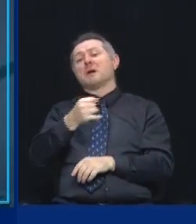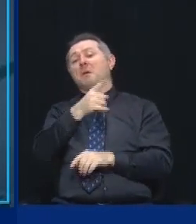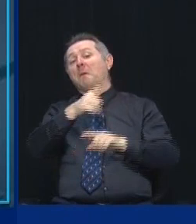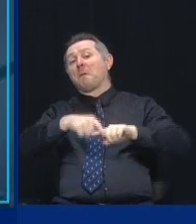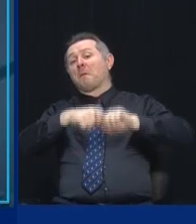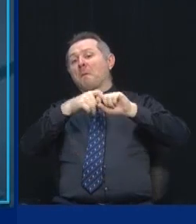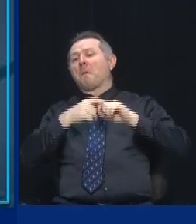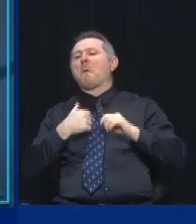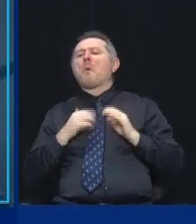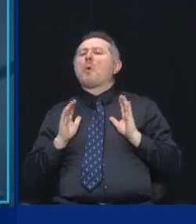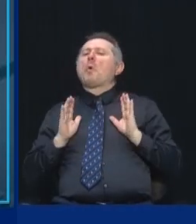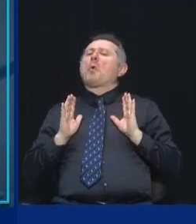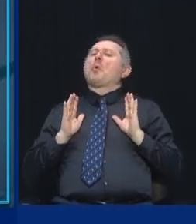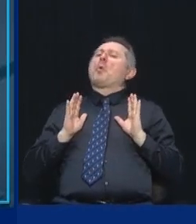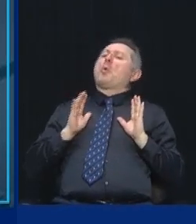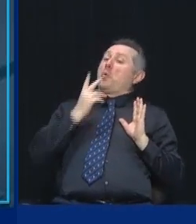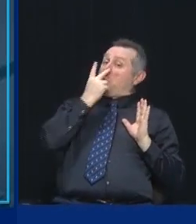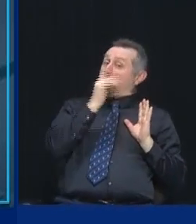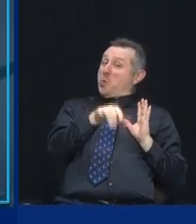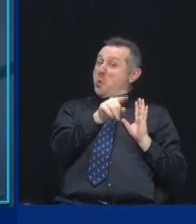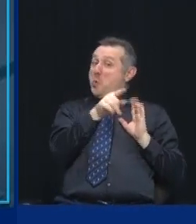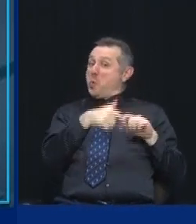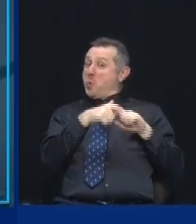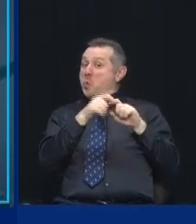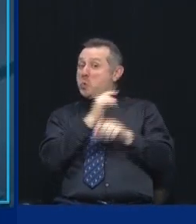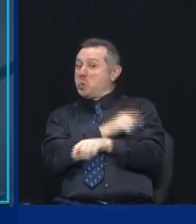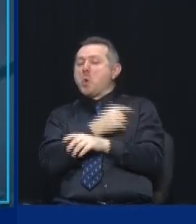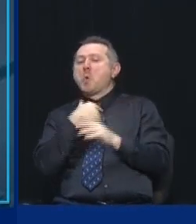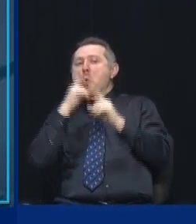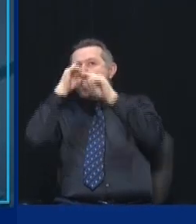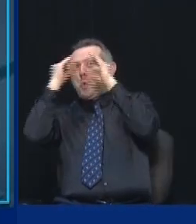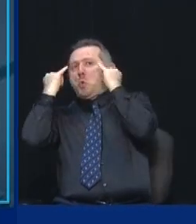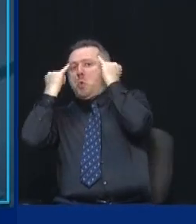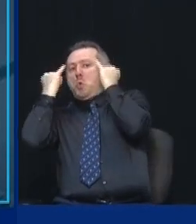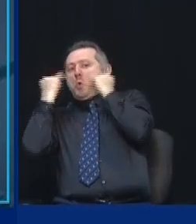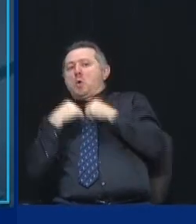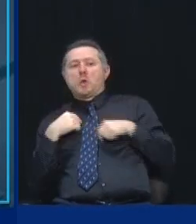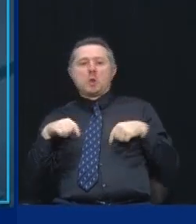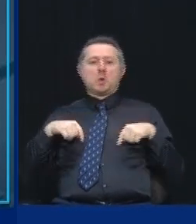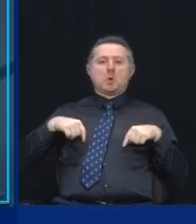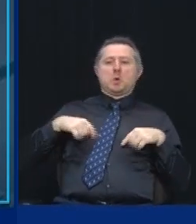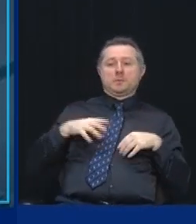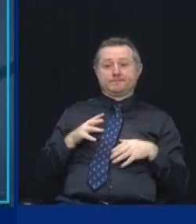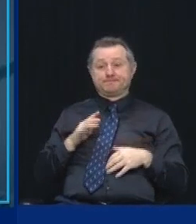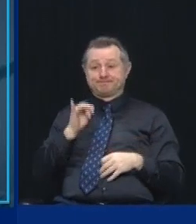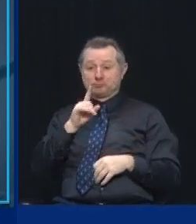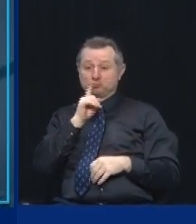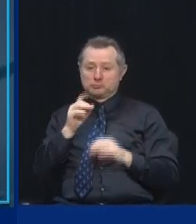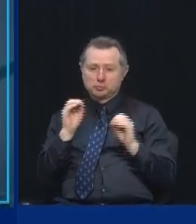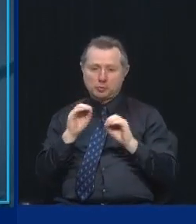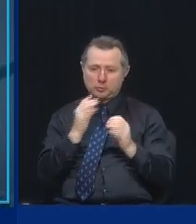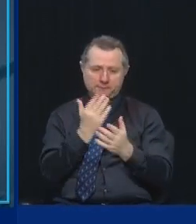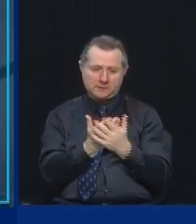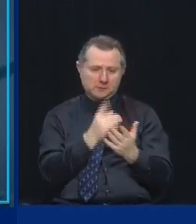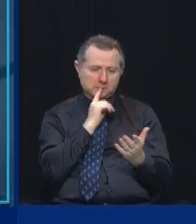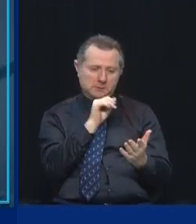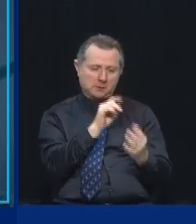THAT'S TRUE. SOME PEOPLE HAD HYPOTHESIZED WELL, AFTER THE J&J PAUSE MAYBE